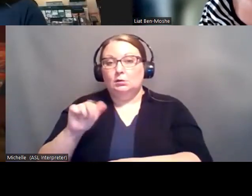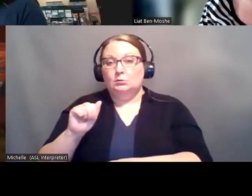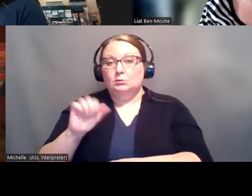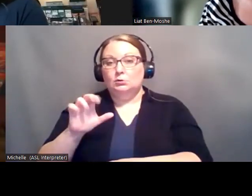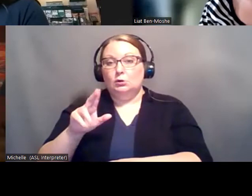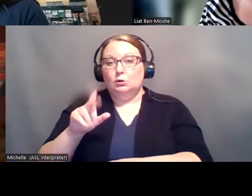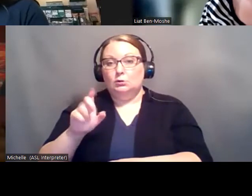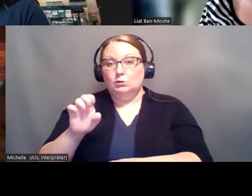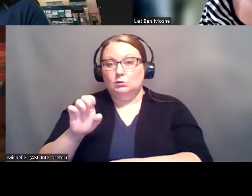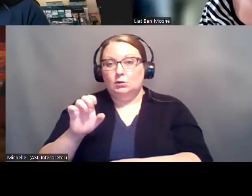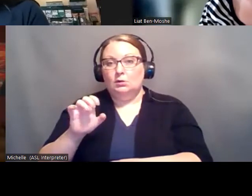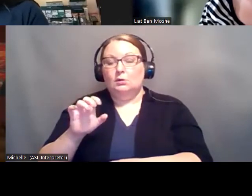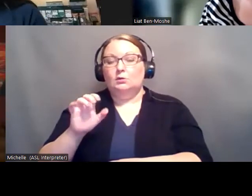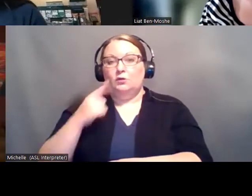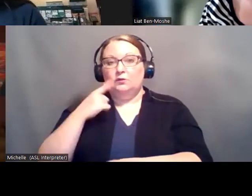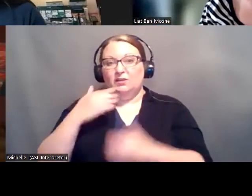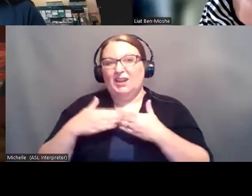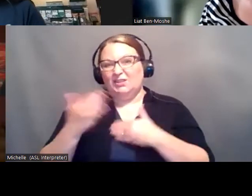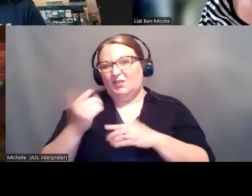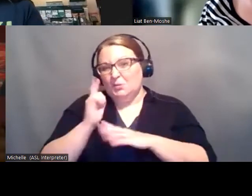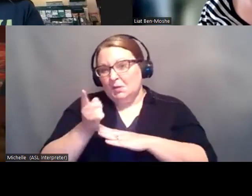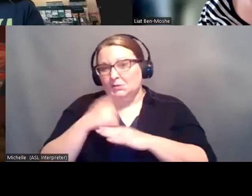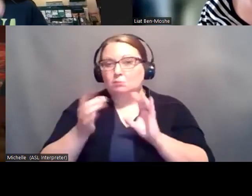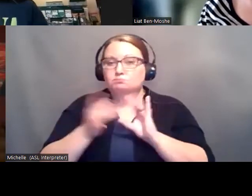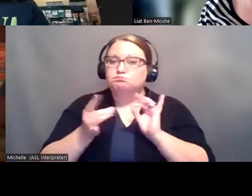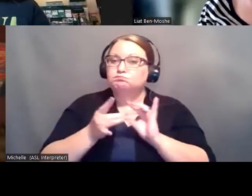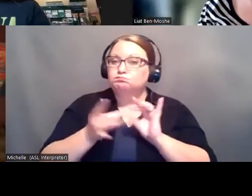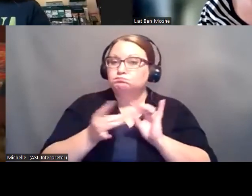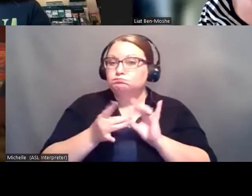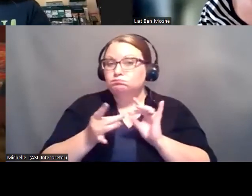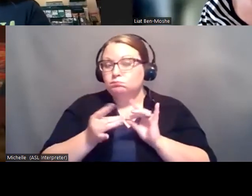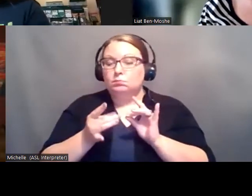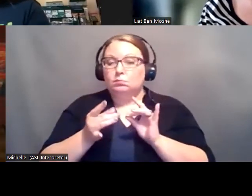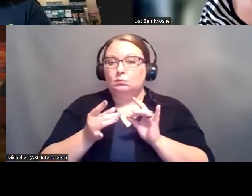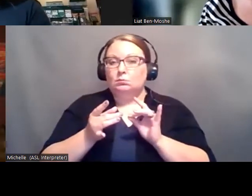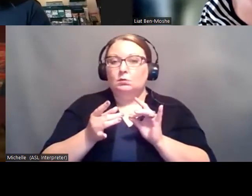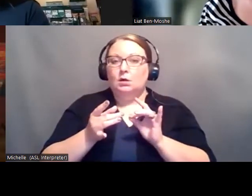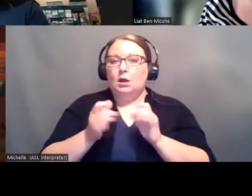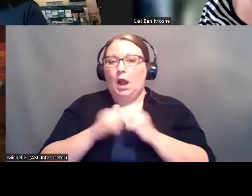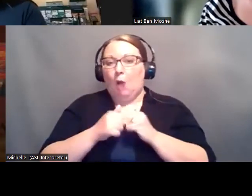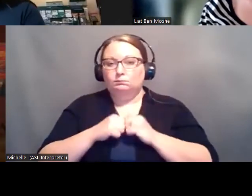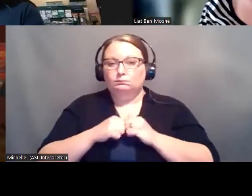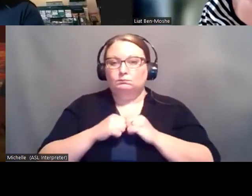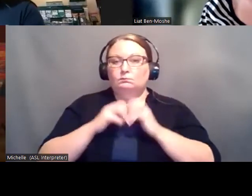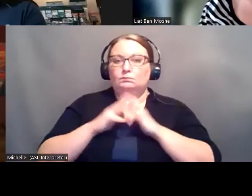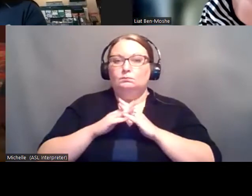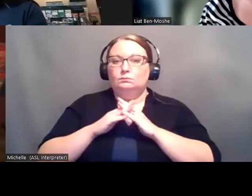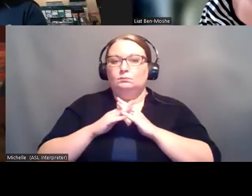that's the journey I'm gonna take you on, is the formation of that center.